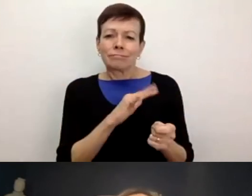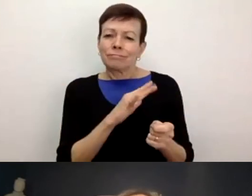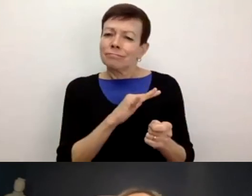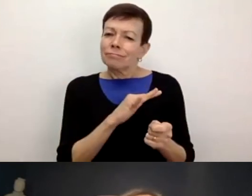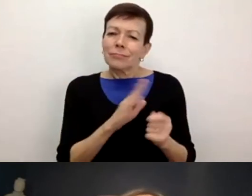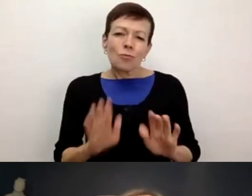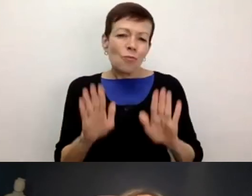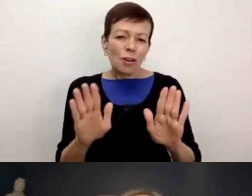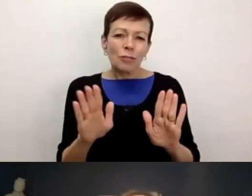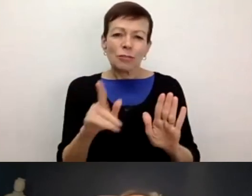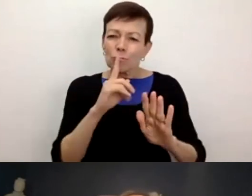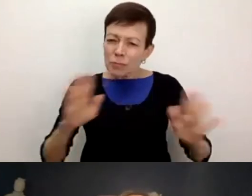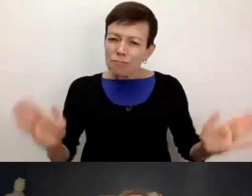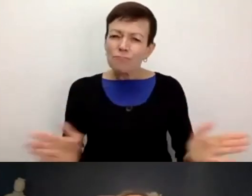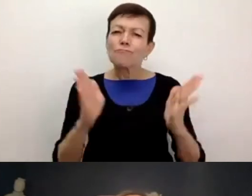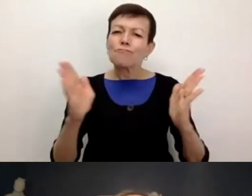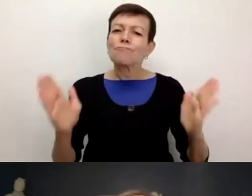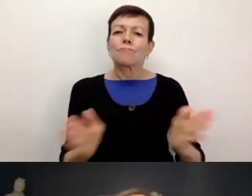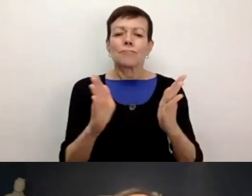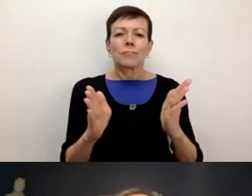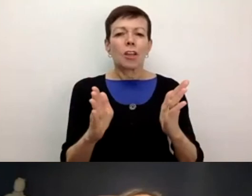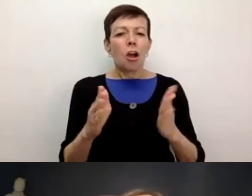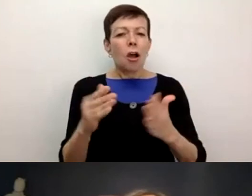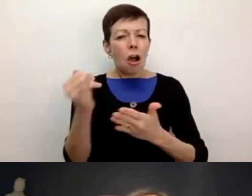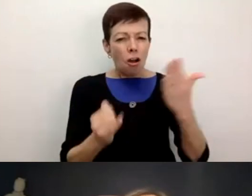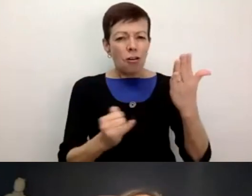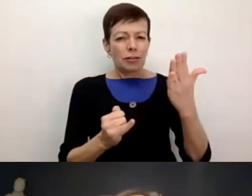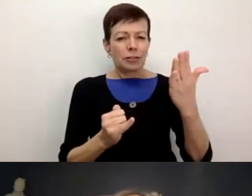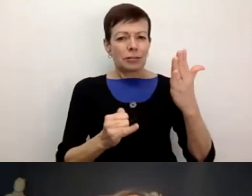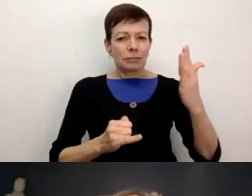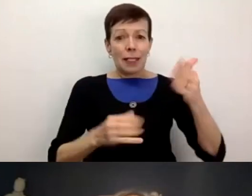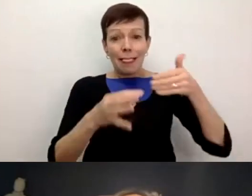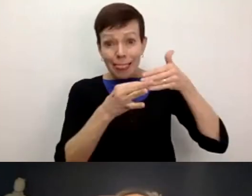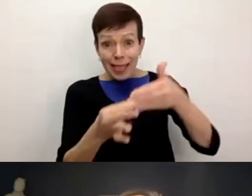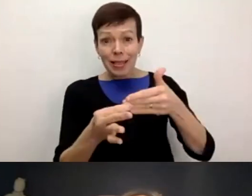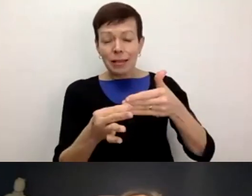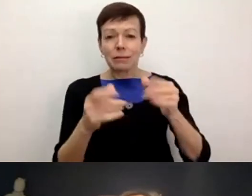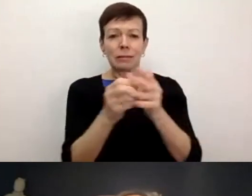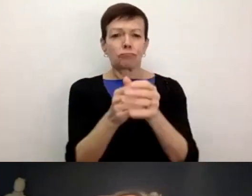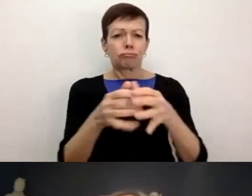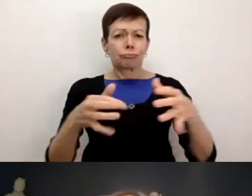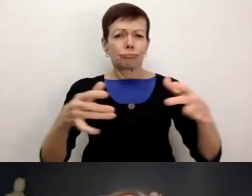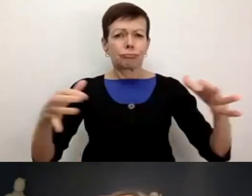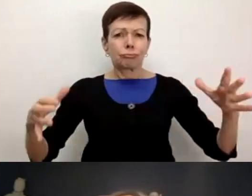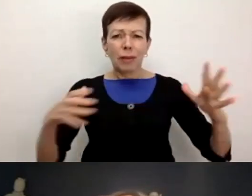city building as we have in our strategic framework going forward.